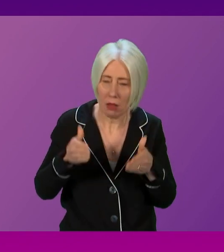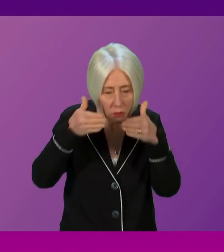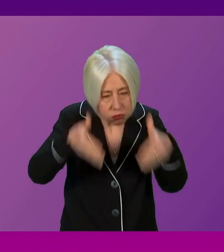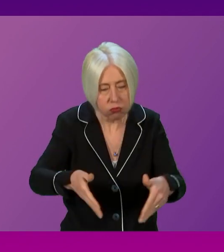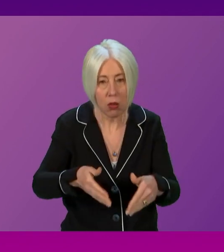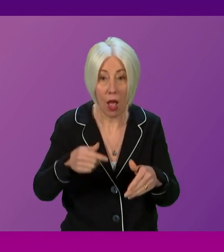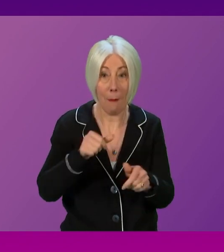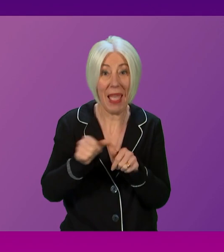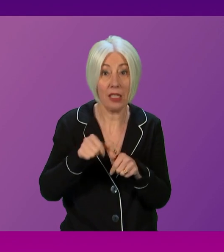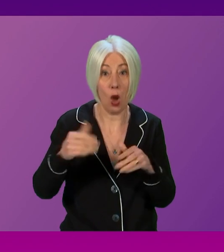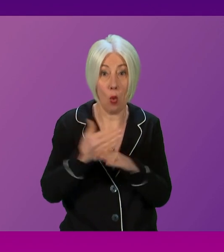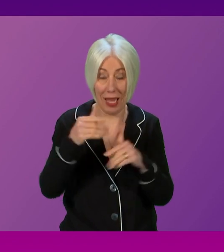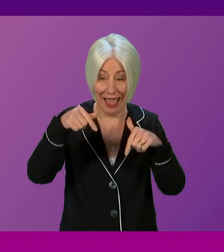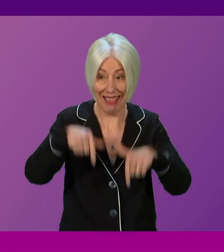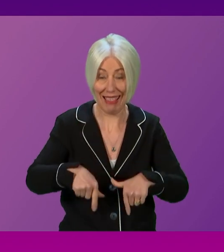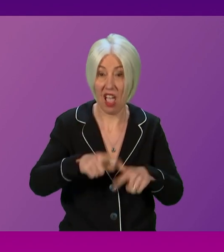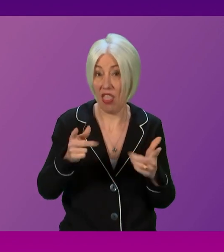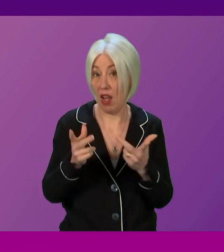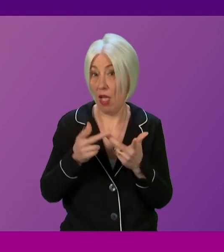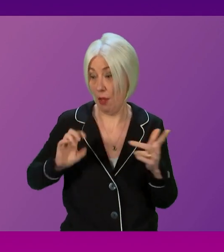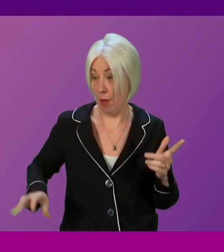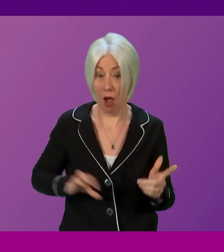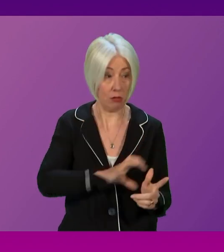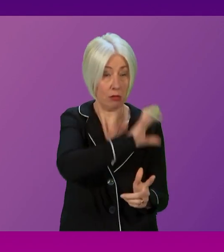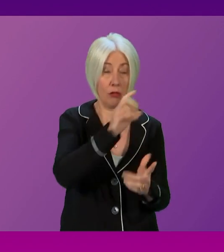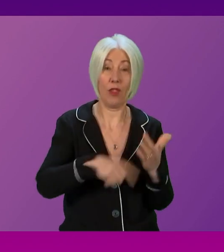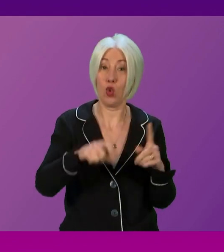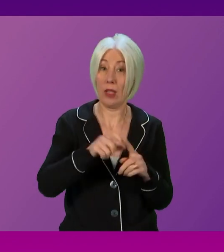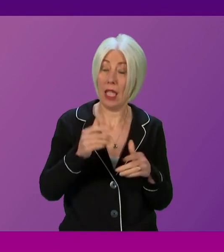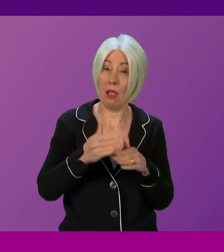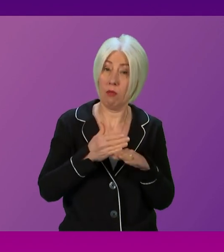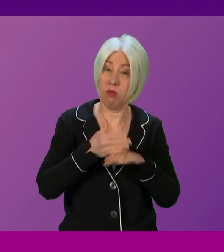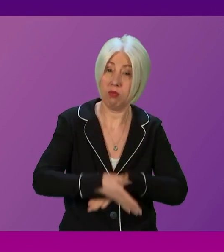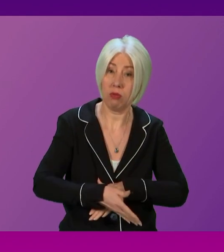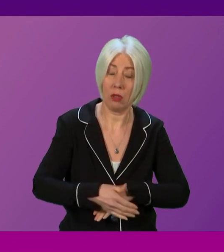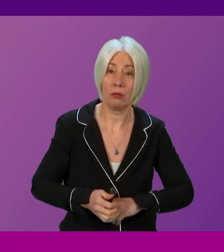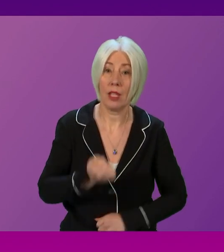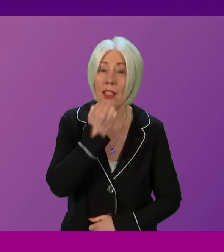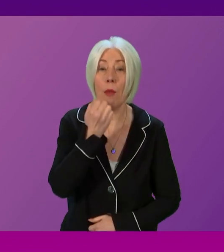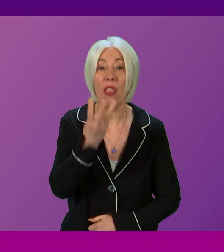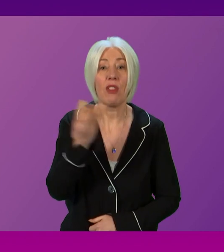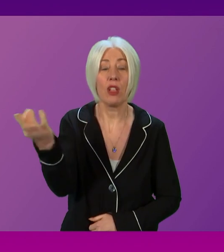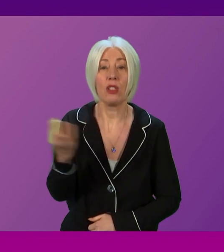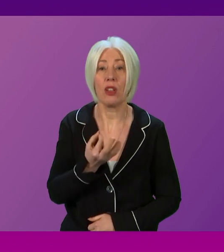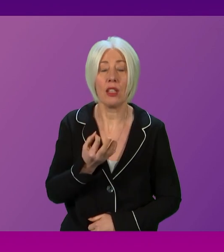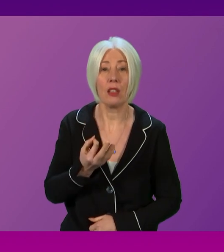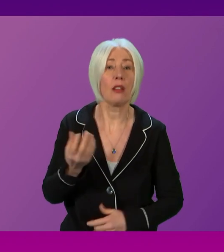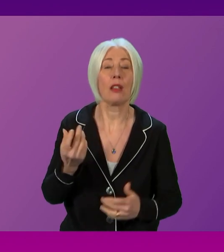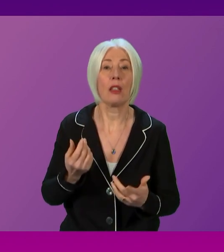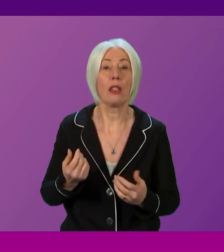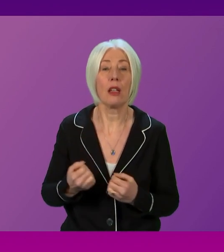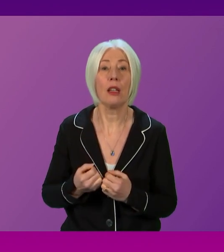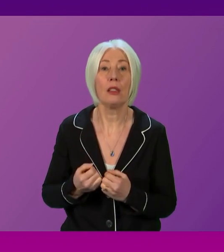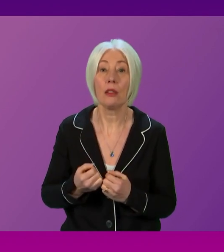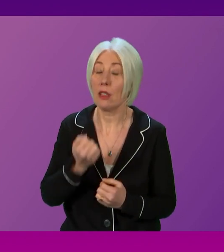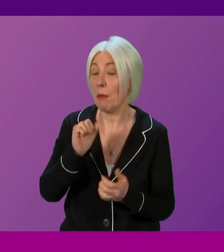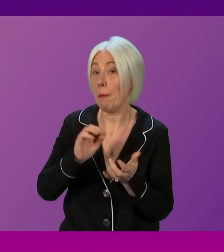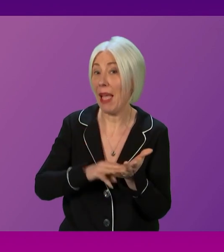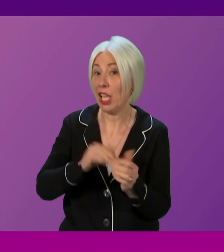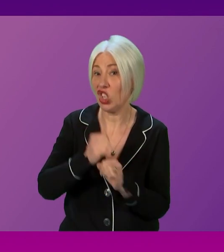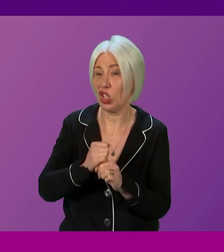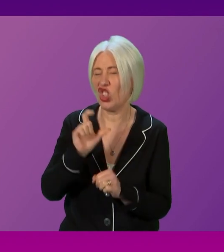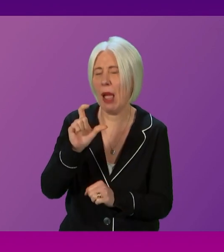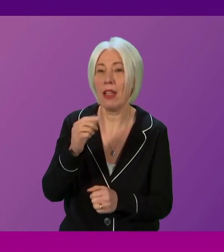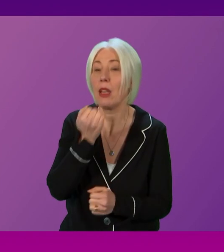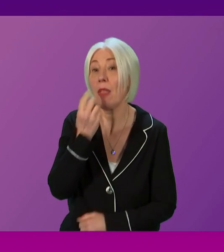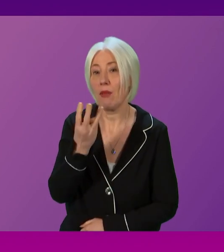a better job than we find in many other parts of the United Kingdom.